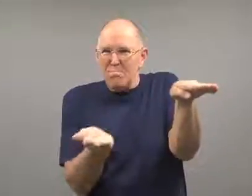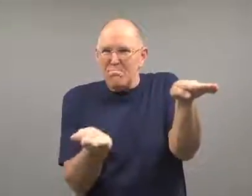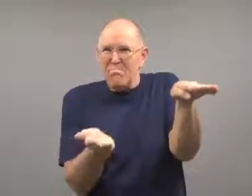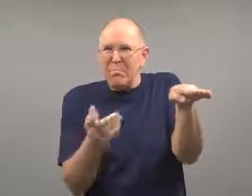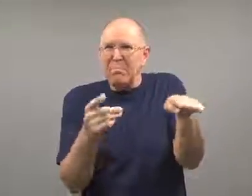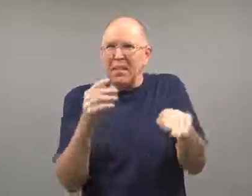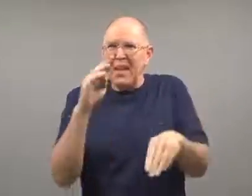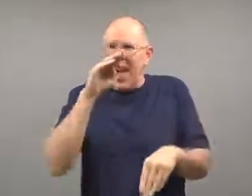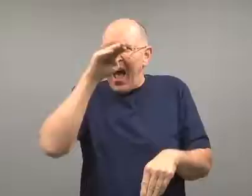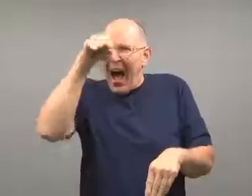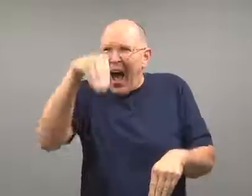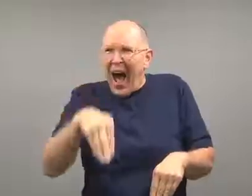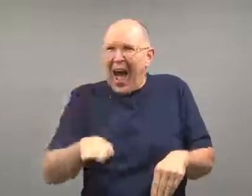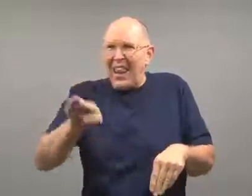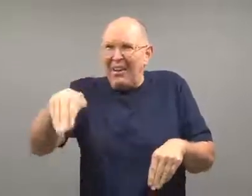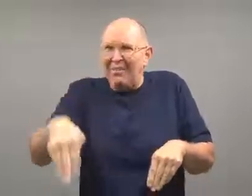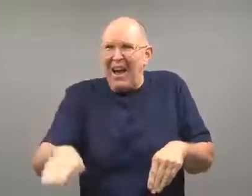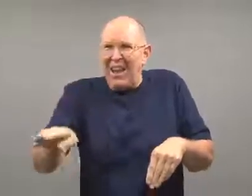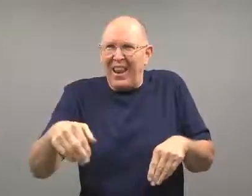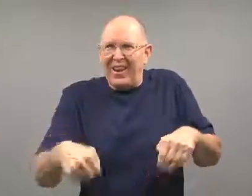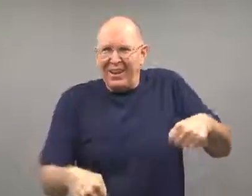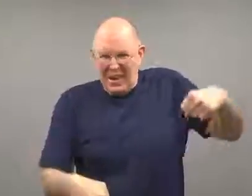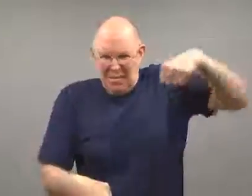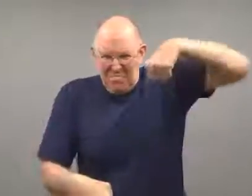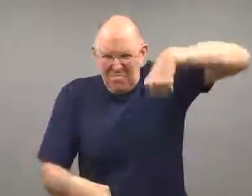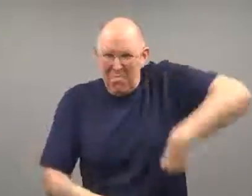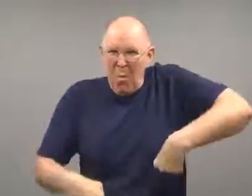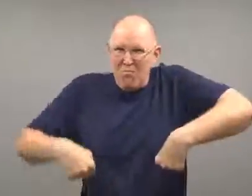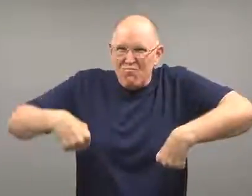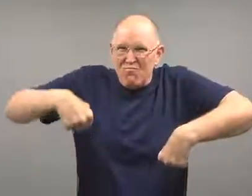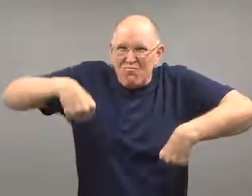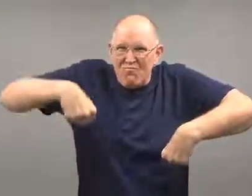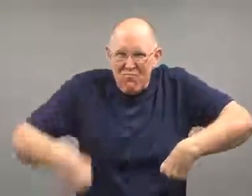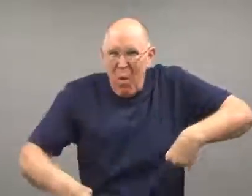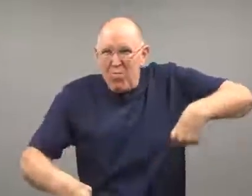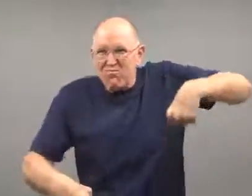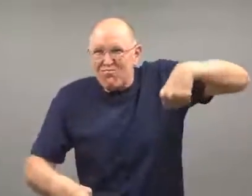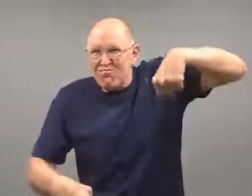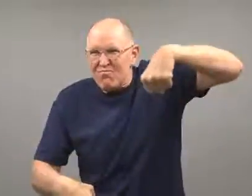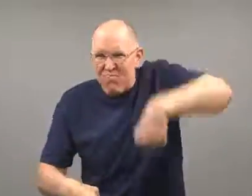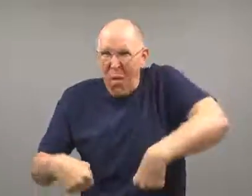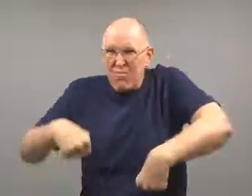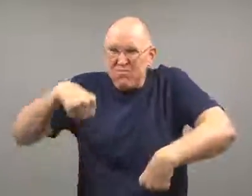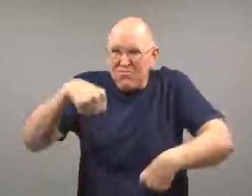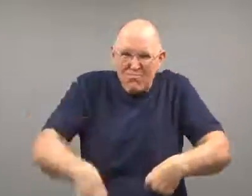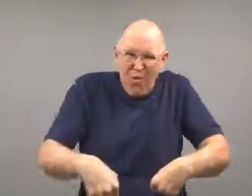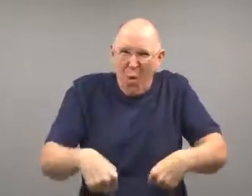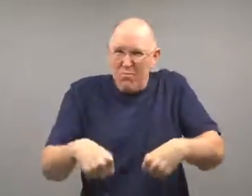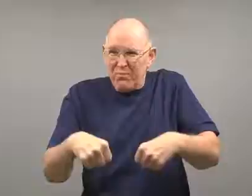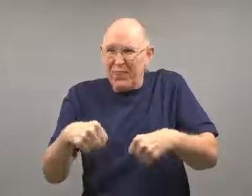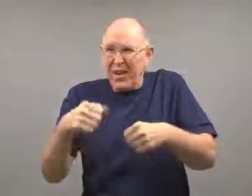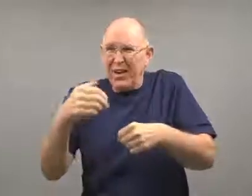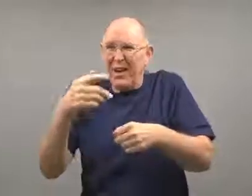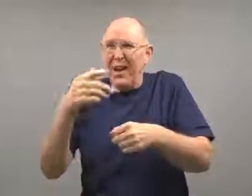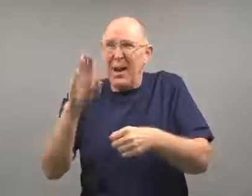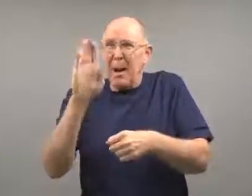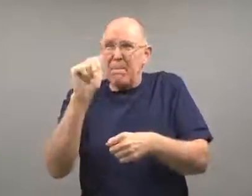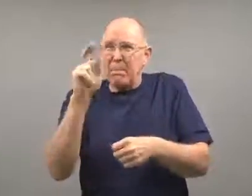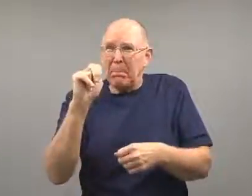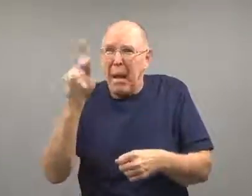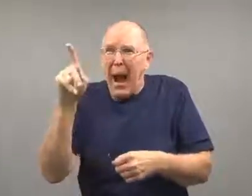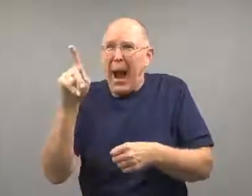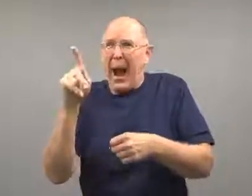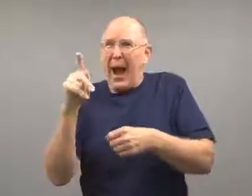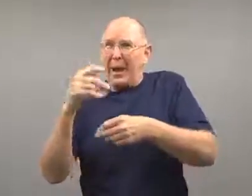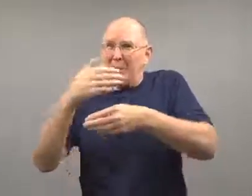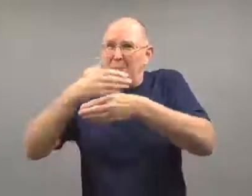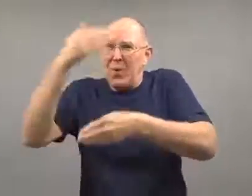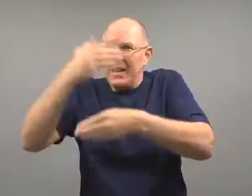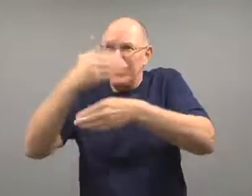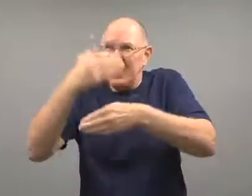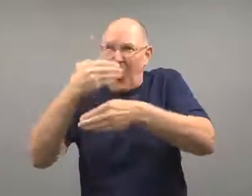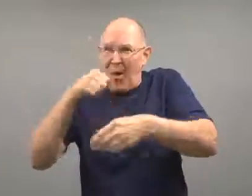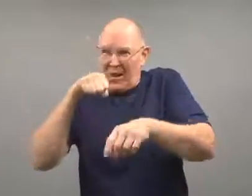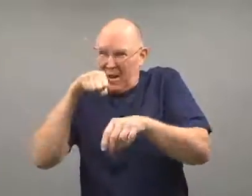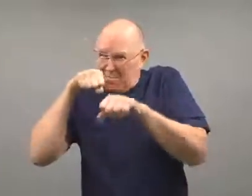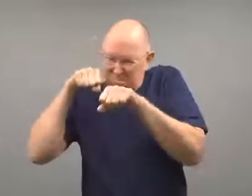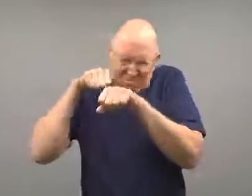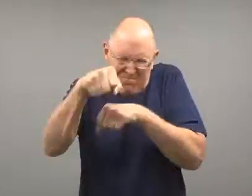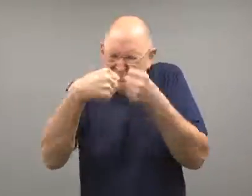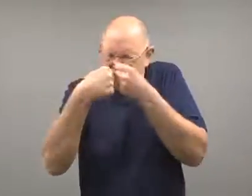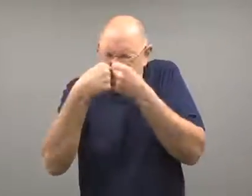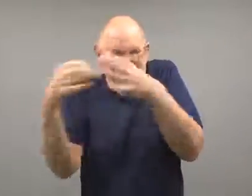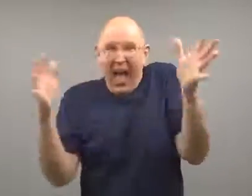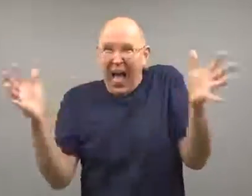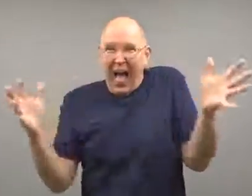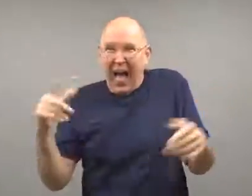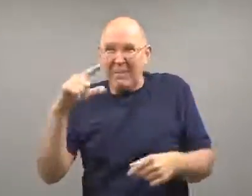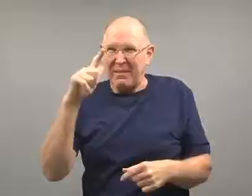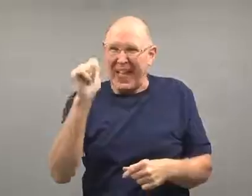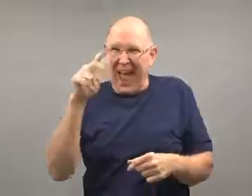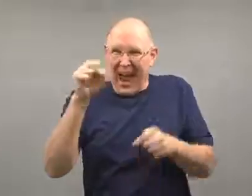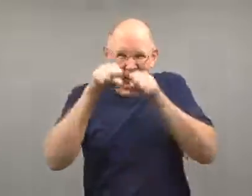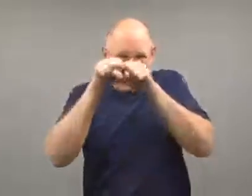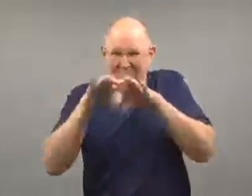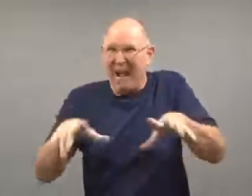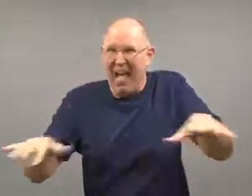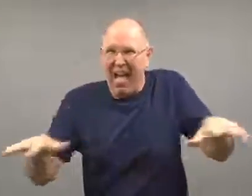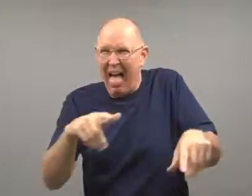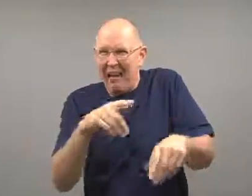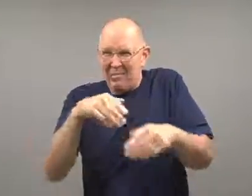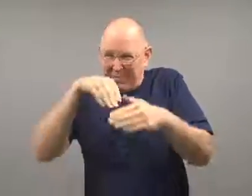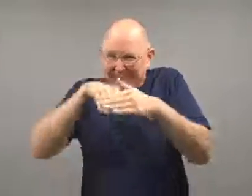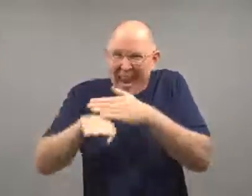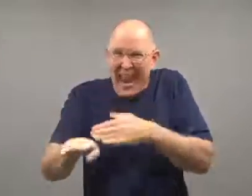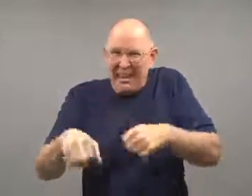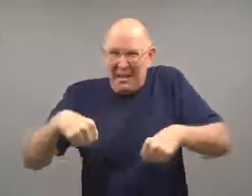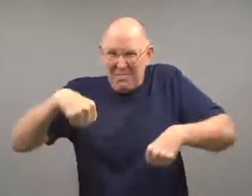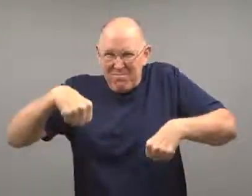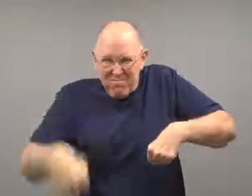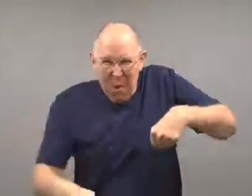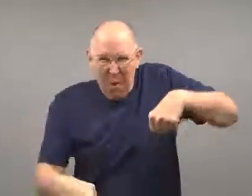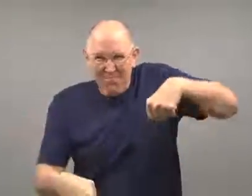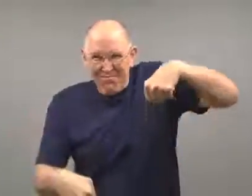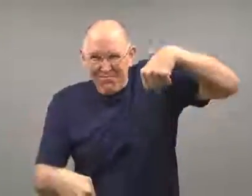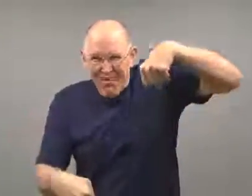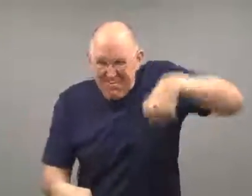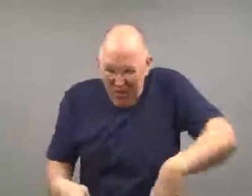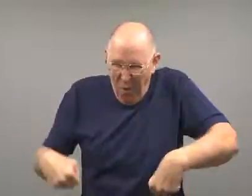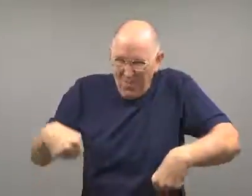An elephant came out and broke out the glass of the bank window!